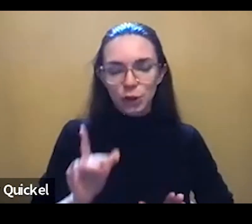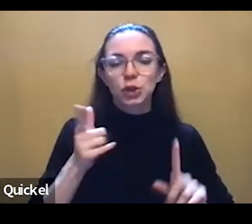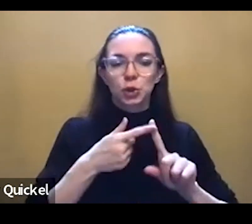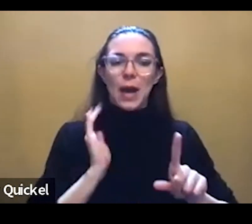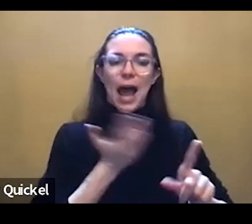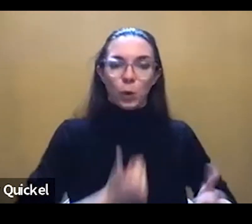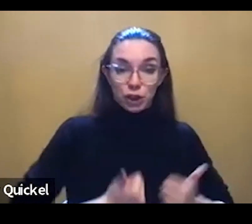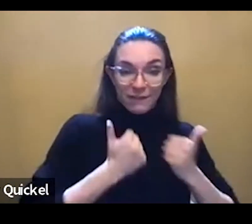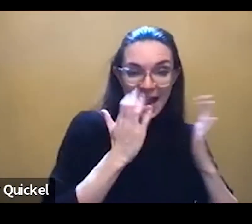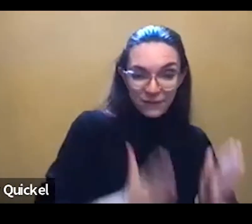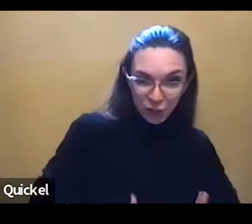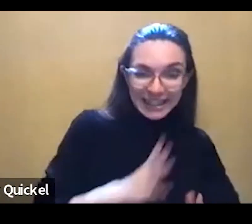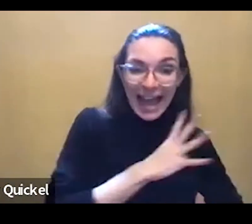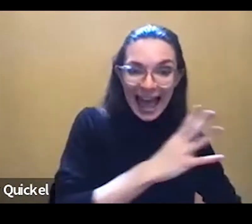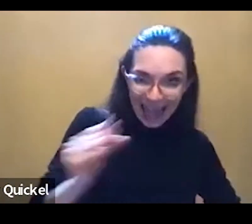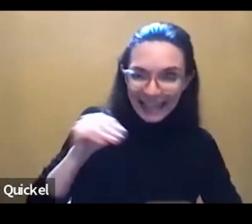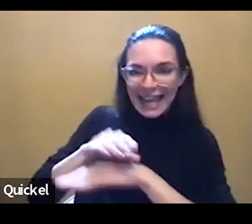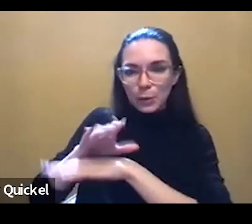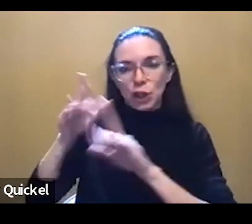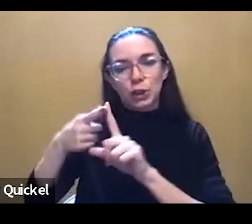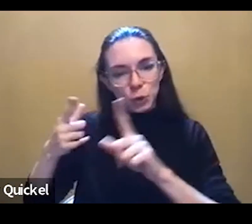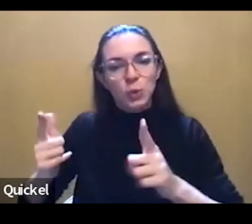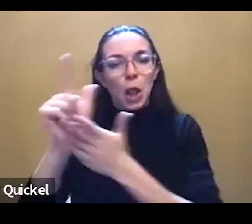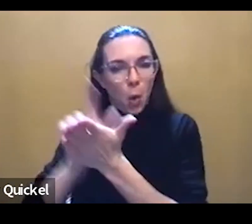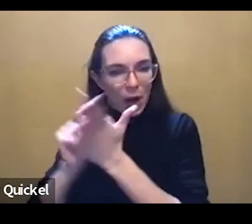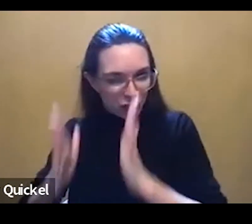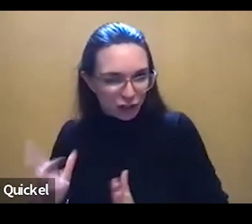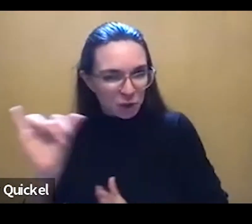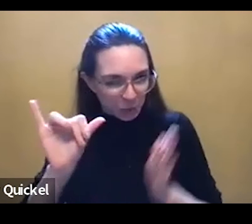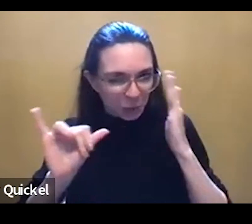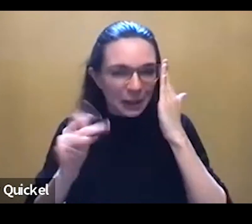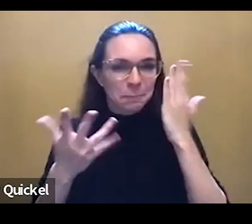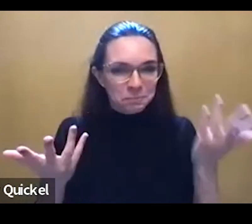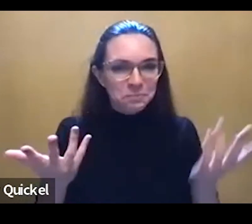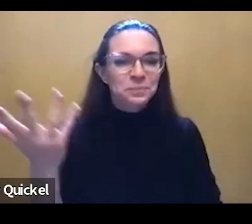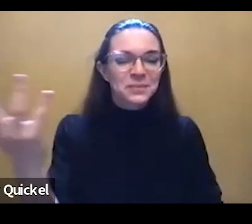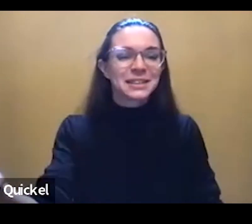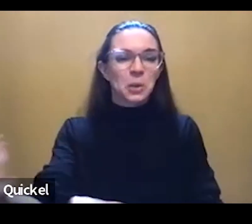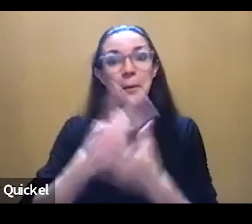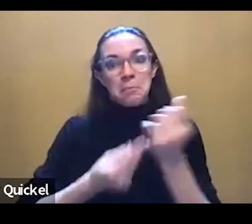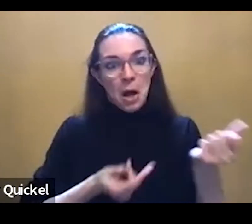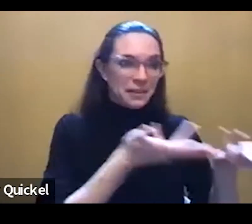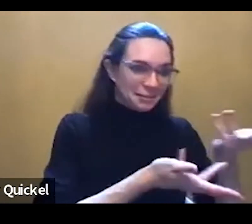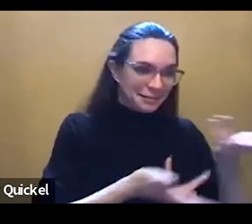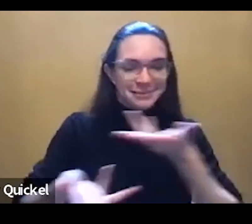as we are to the lawyers -- Marc: Thank you for that. Katherine: -- on both parties. Marc: Yeah.